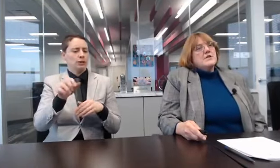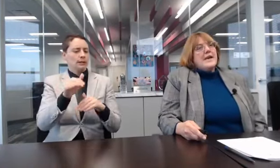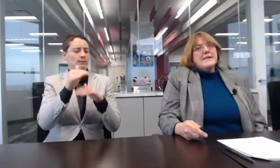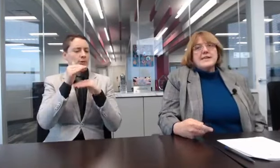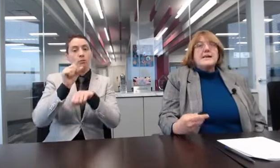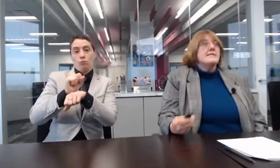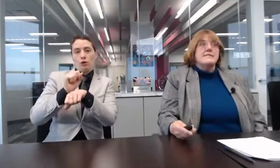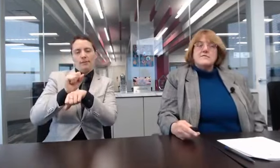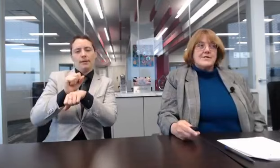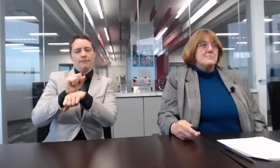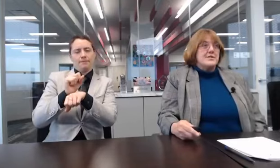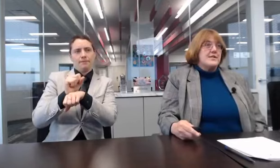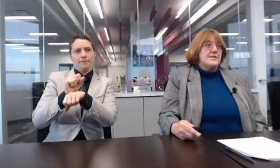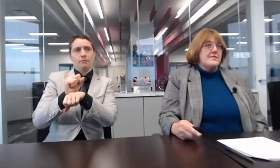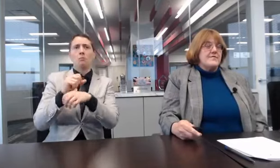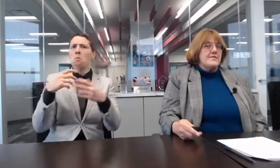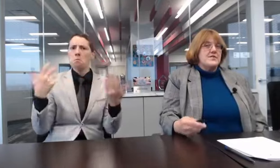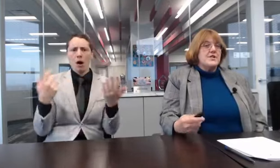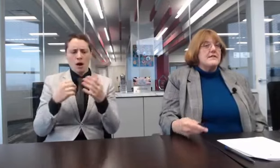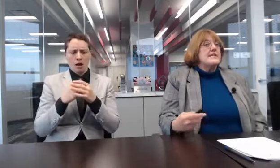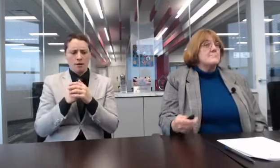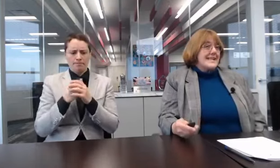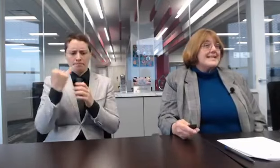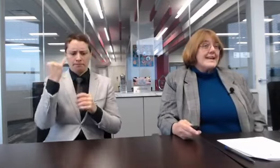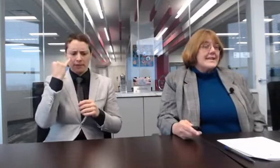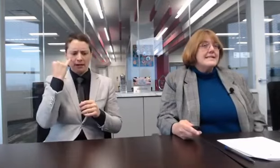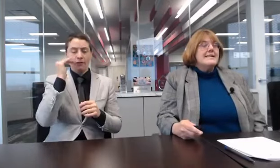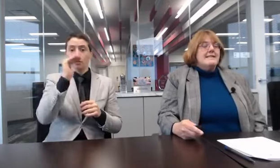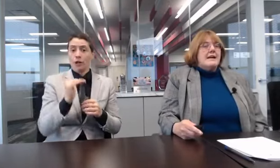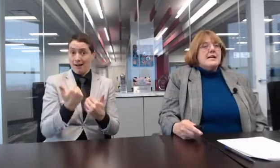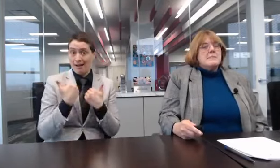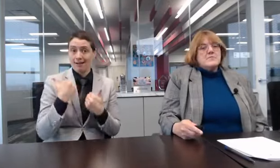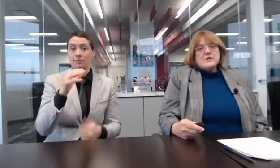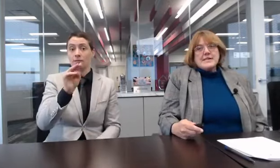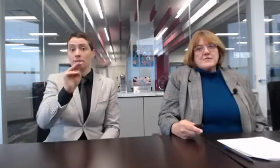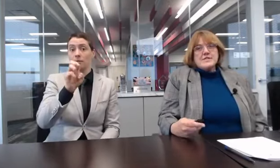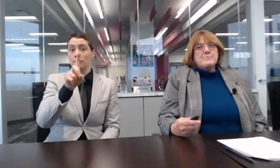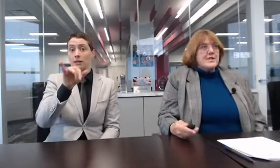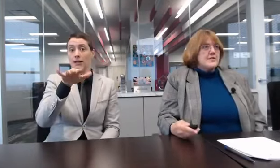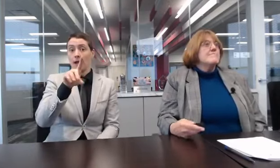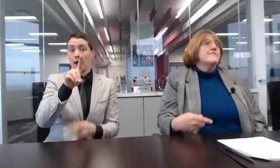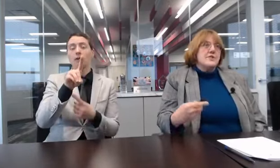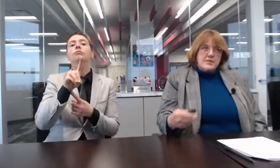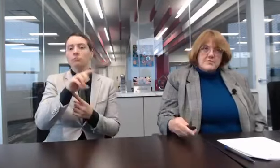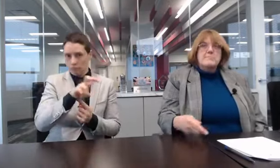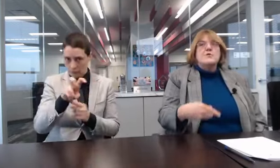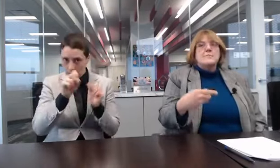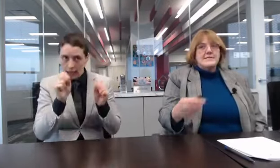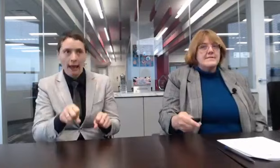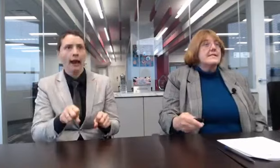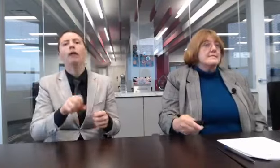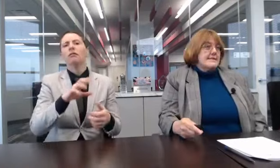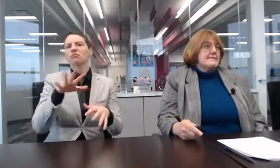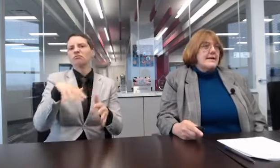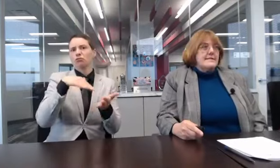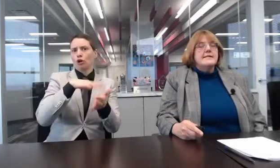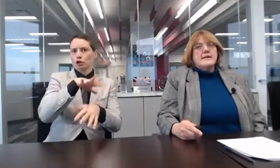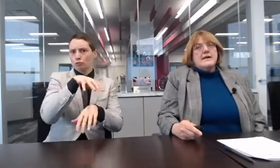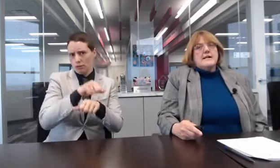You can get transportation, if the child has Medicaid. You can get transportation for doctors appointments and things like that.